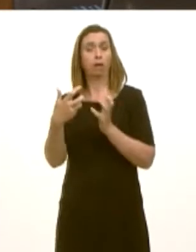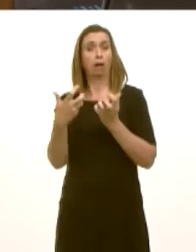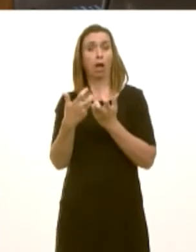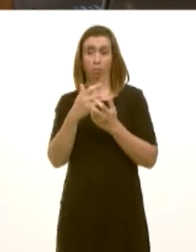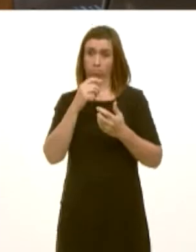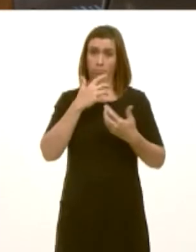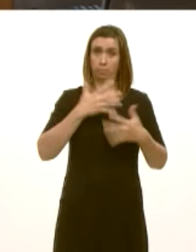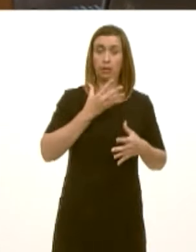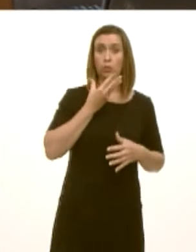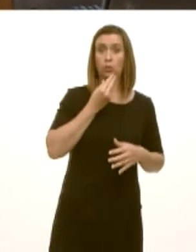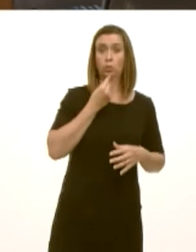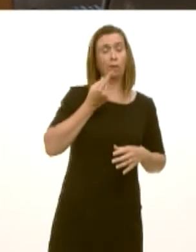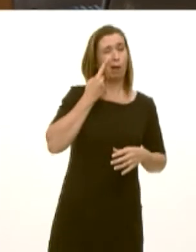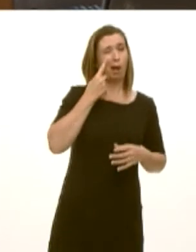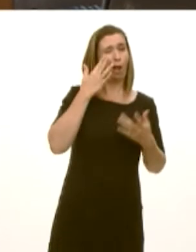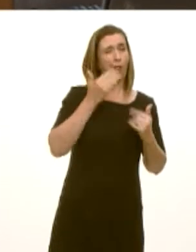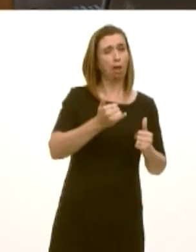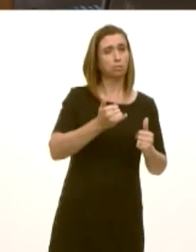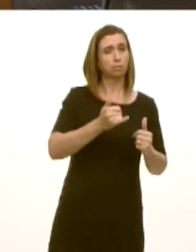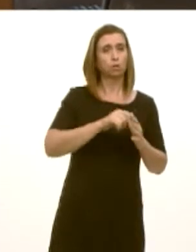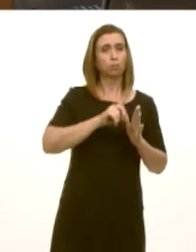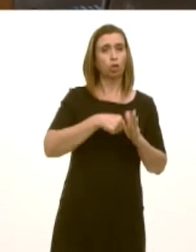for example in the Teifi valley, to evaluate how that is working with businesses, and to